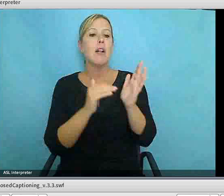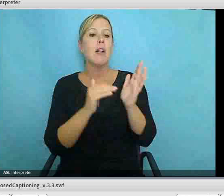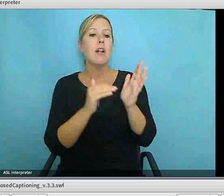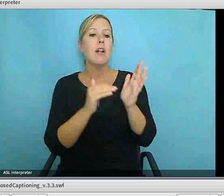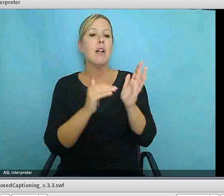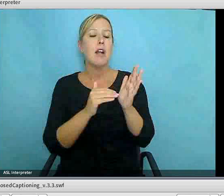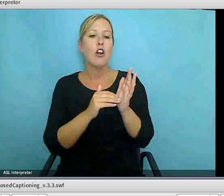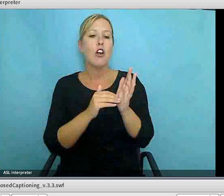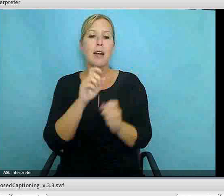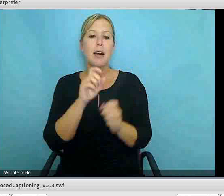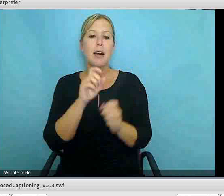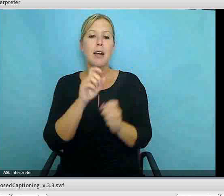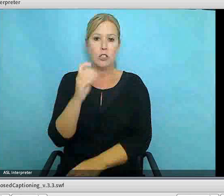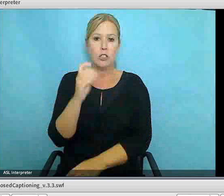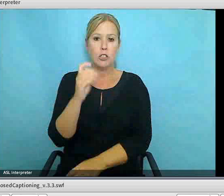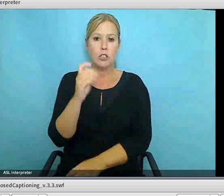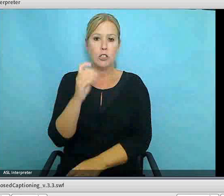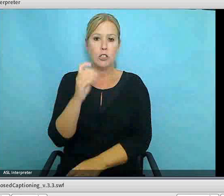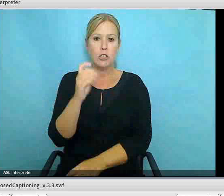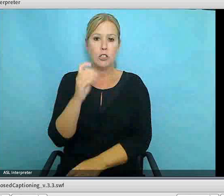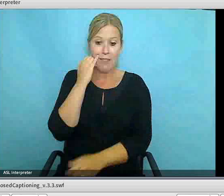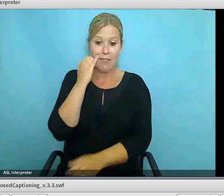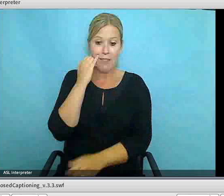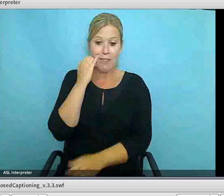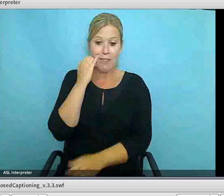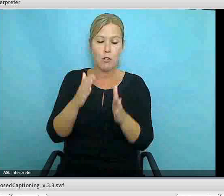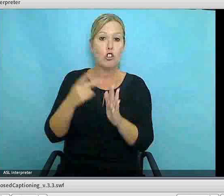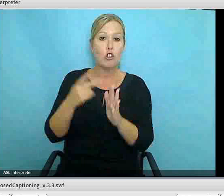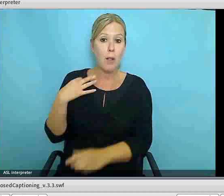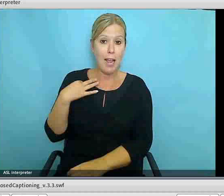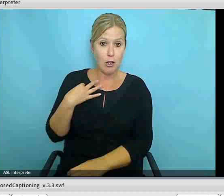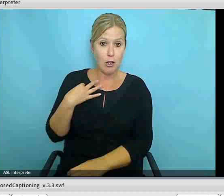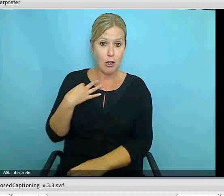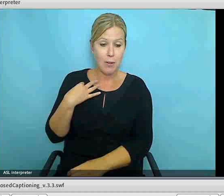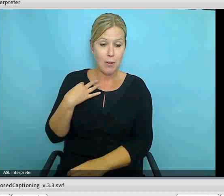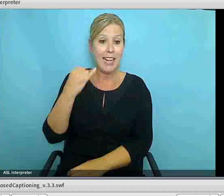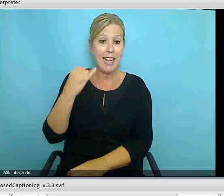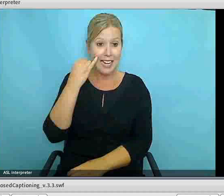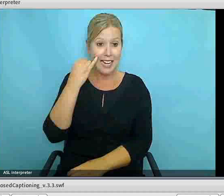in One Care, and they would need to be more personal information in order to tell that.